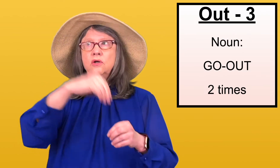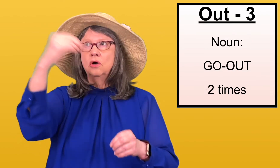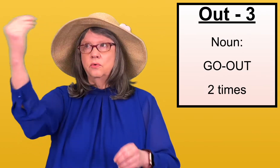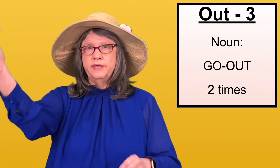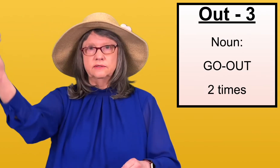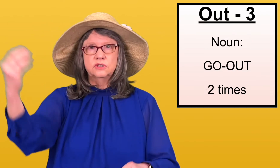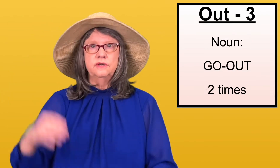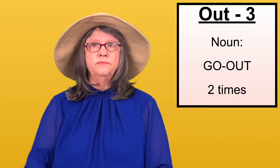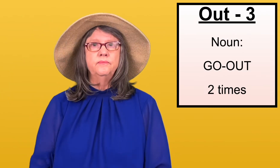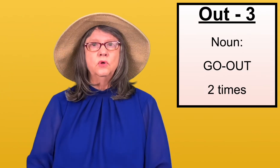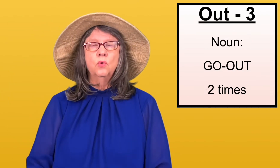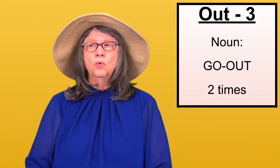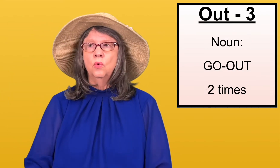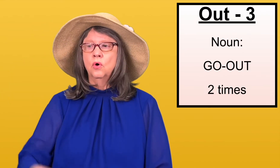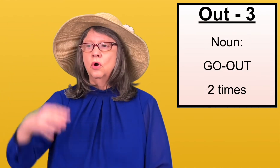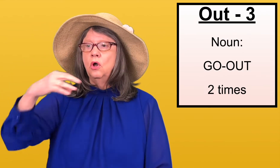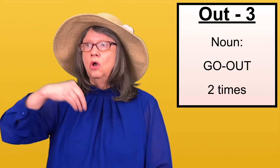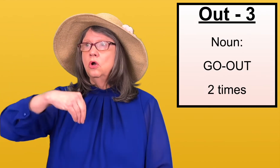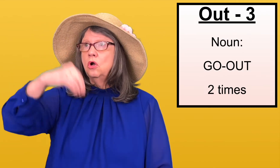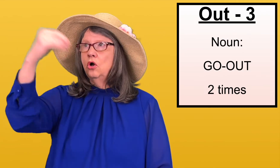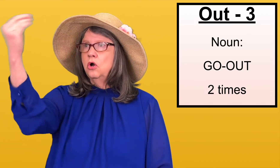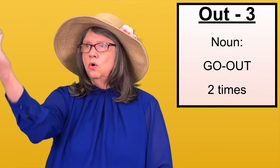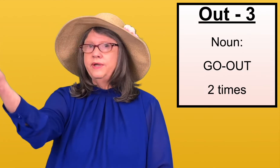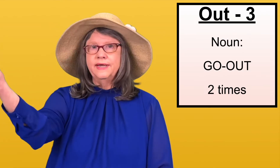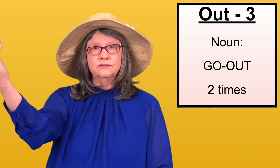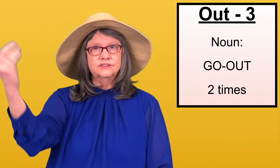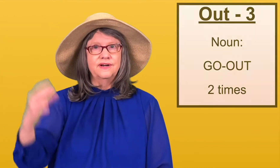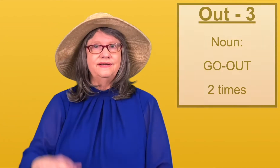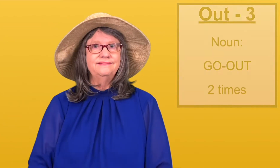GOING-OUTSIDE. Or GOING-OUTSIDE.